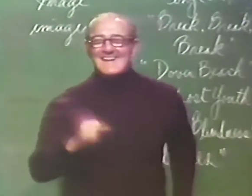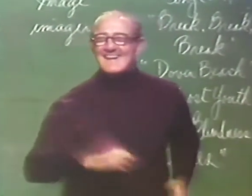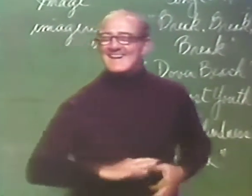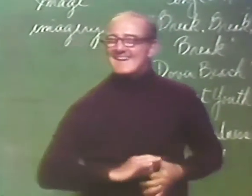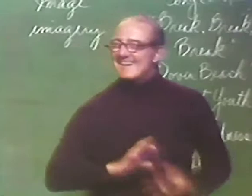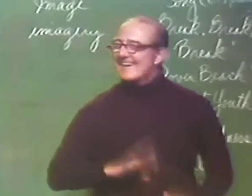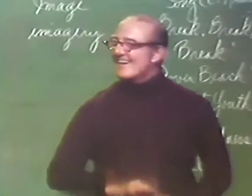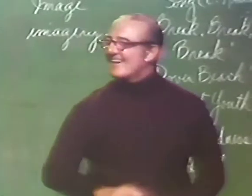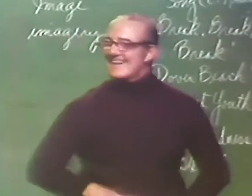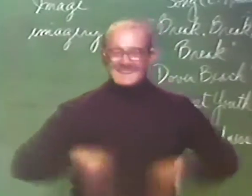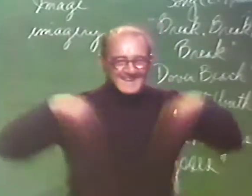HA HA!